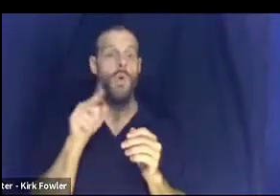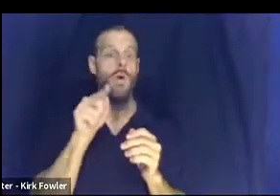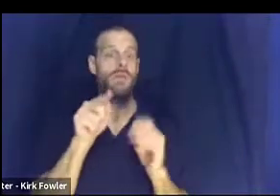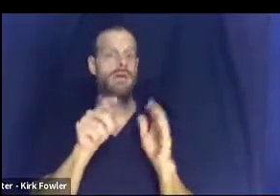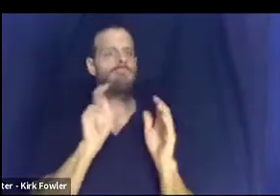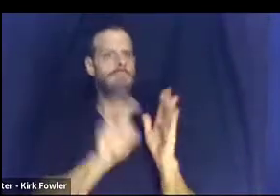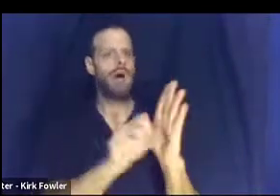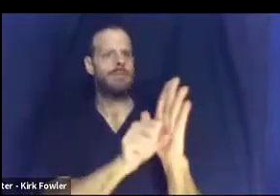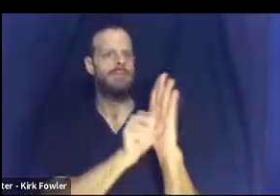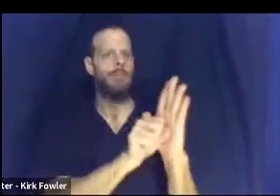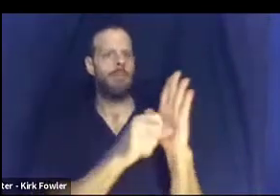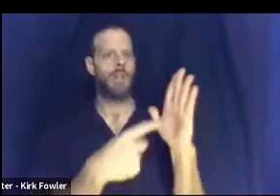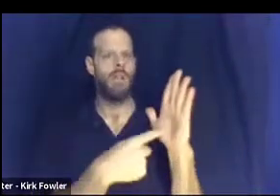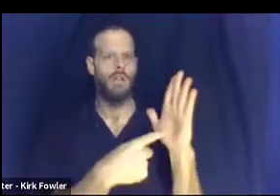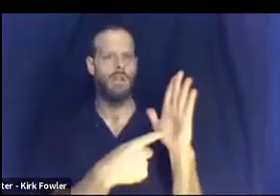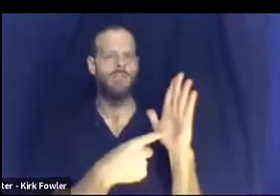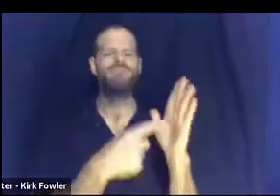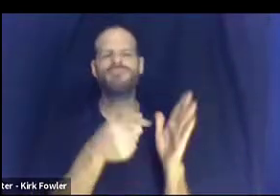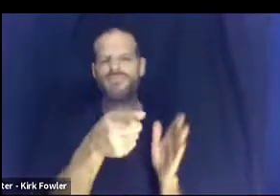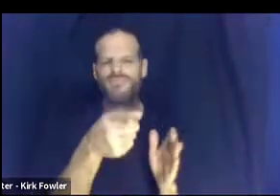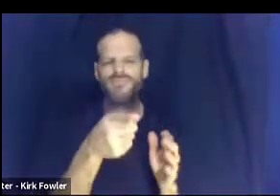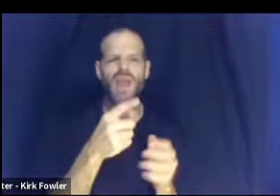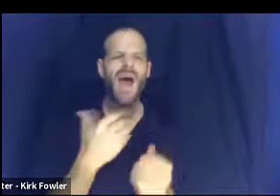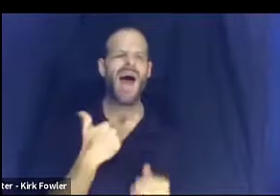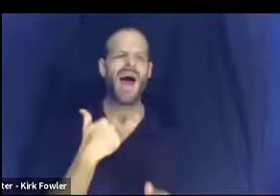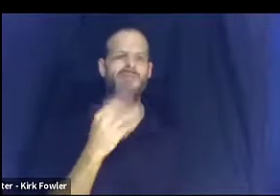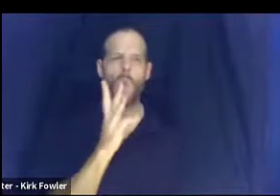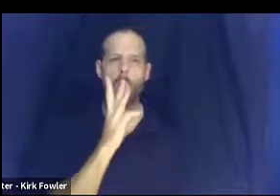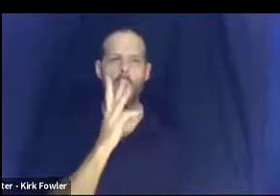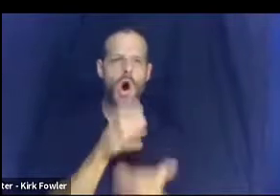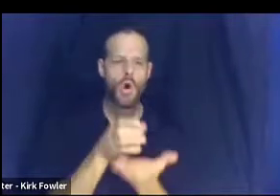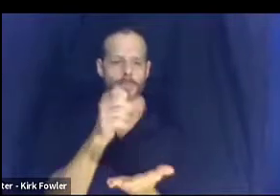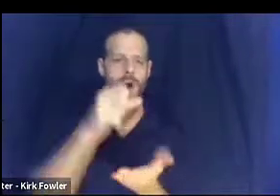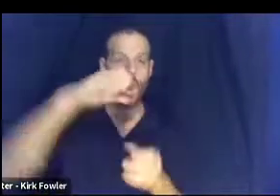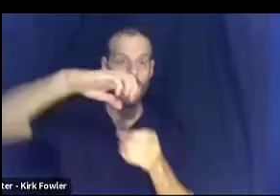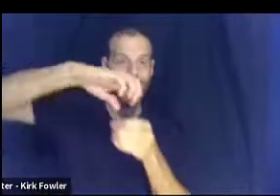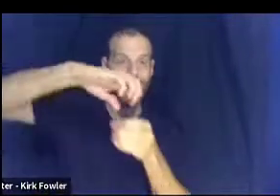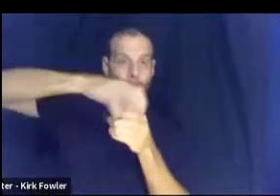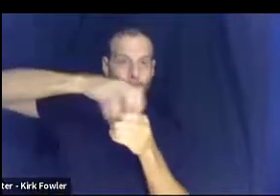we're using like a water bottle cap, and the cap itself, the water bottle cap